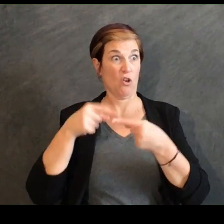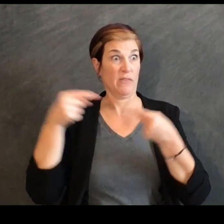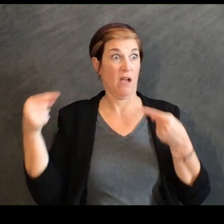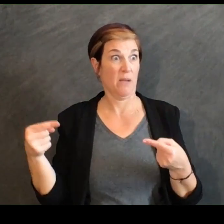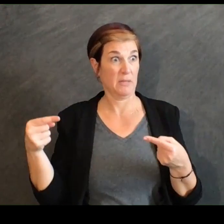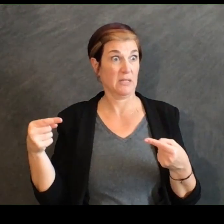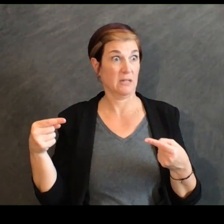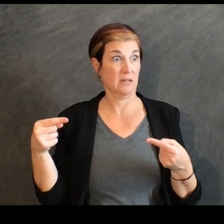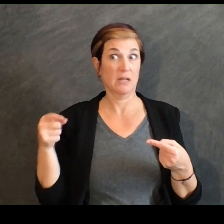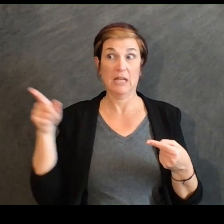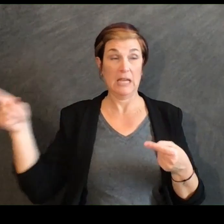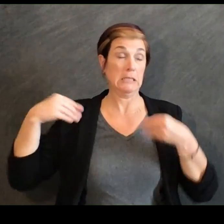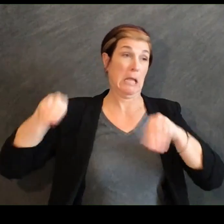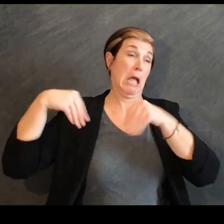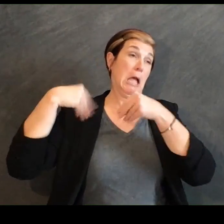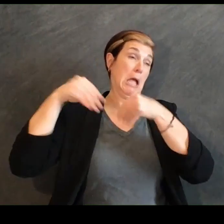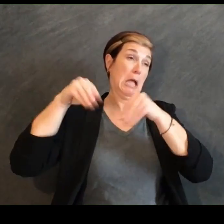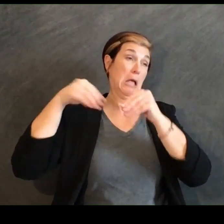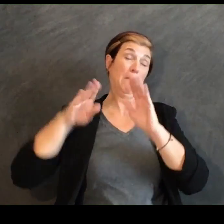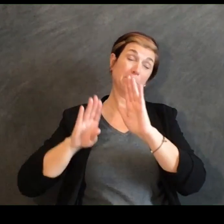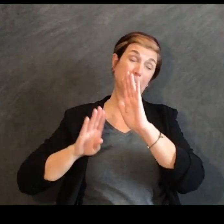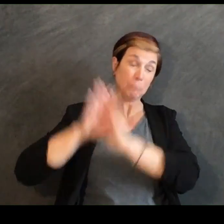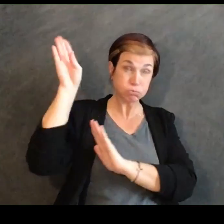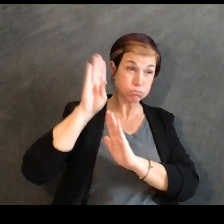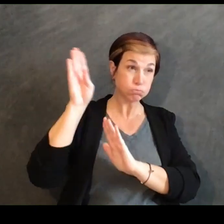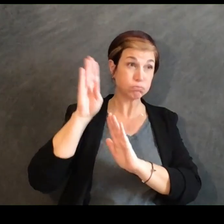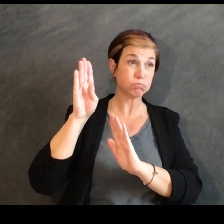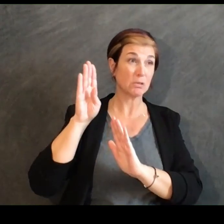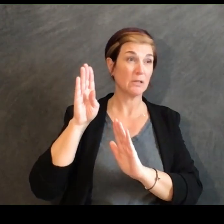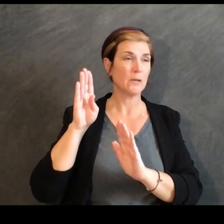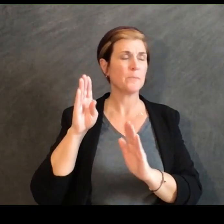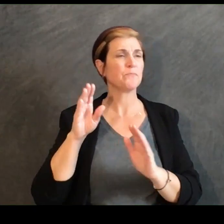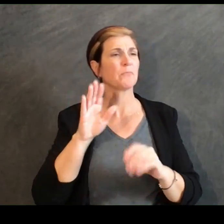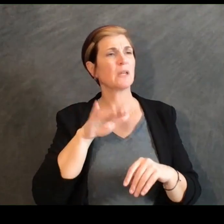selling a lot of a lot of stuff you want to answer the question as to the hand